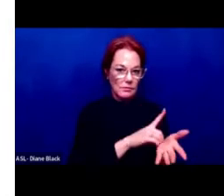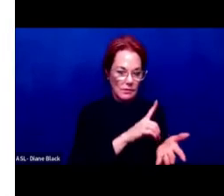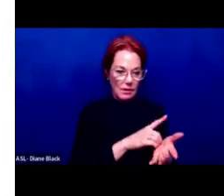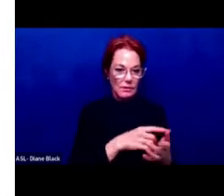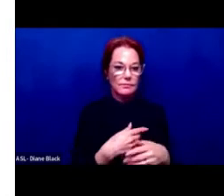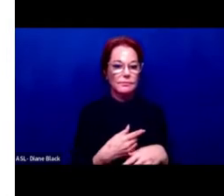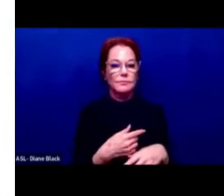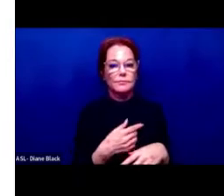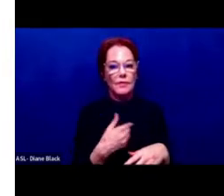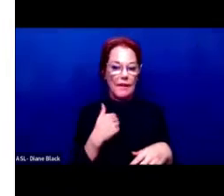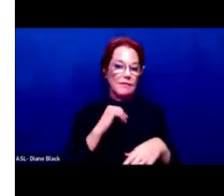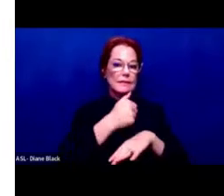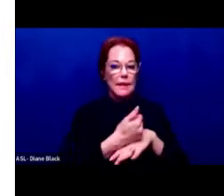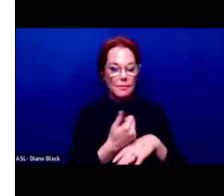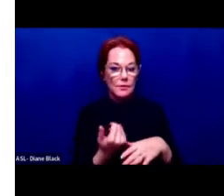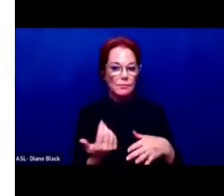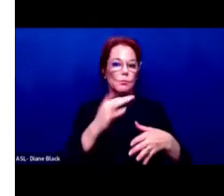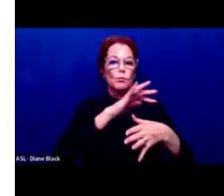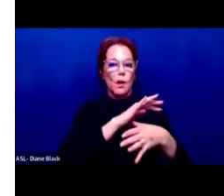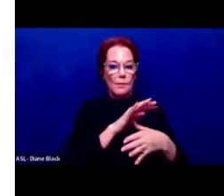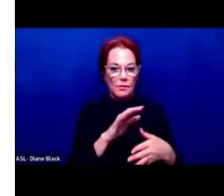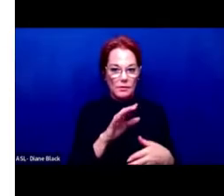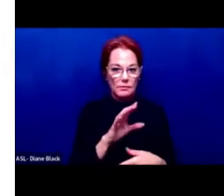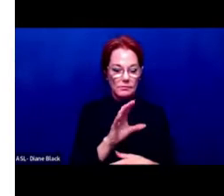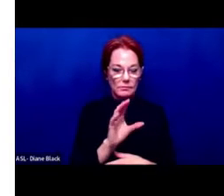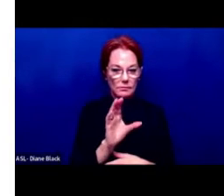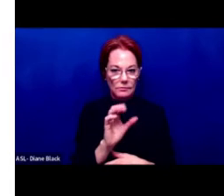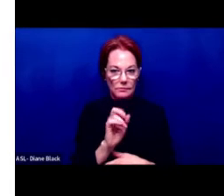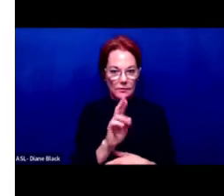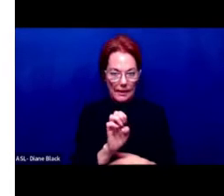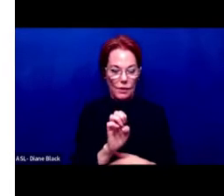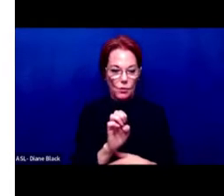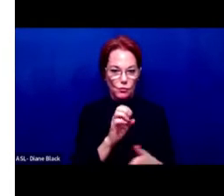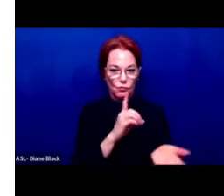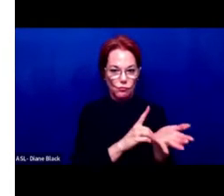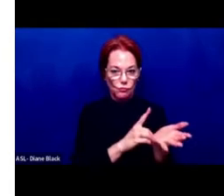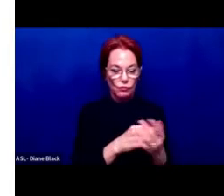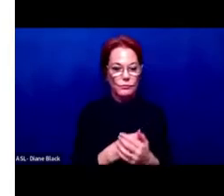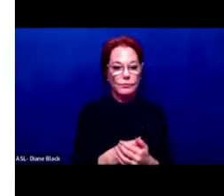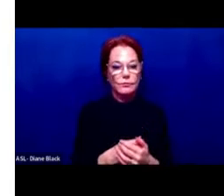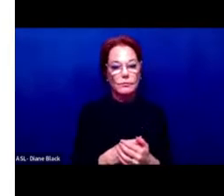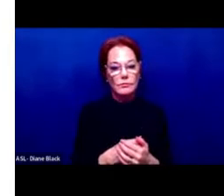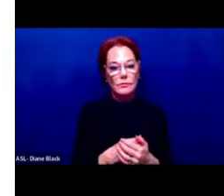an established primary care provider, maybe, you know, kind of more on it, possibly, and